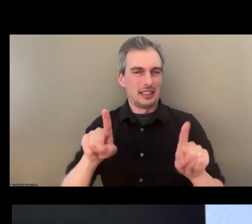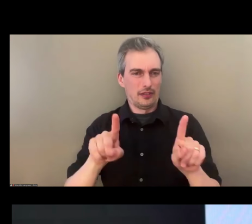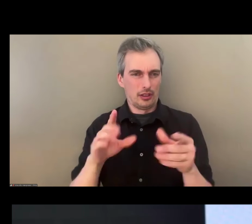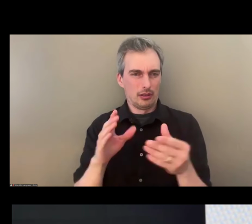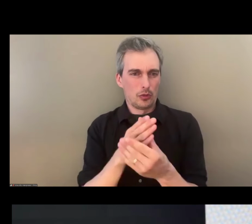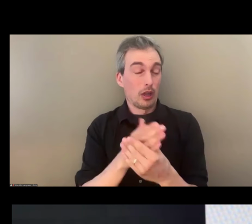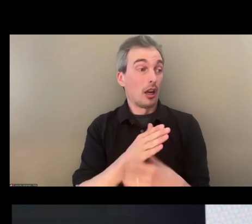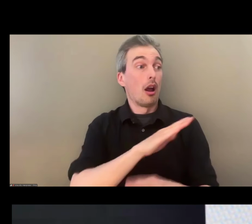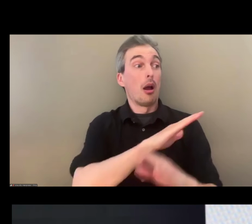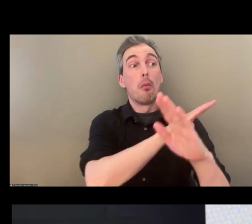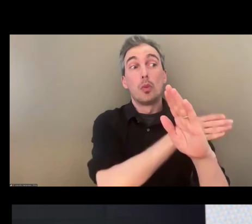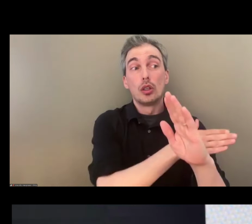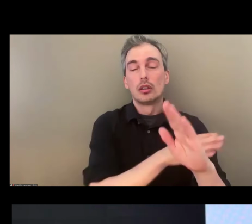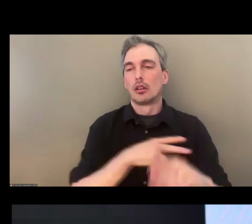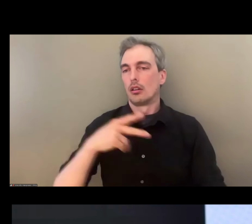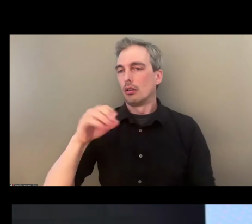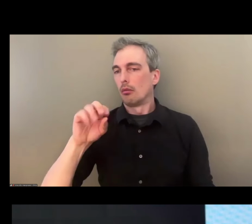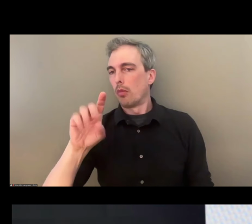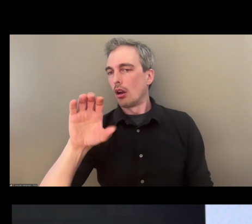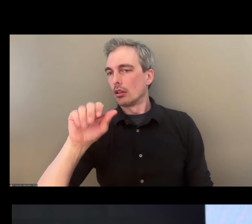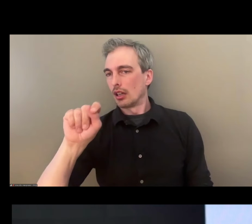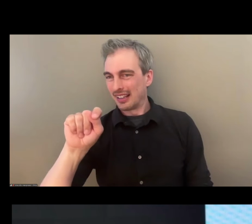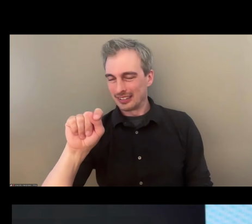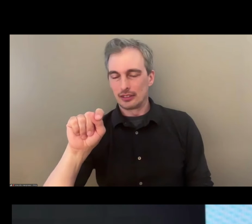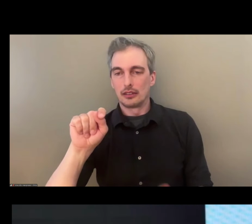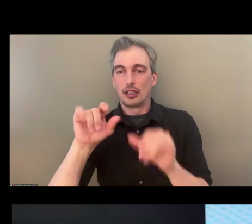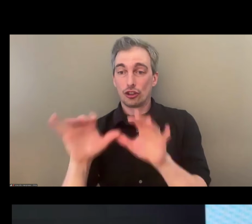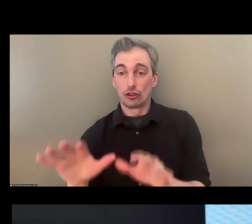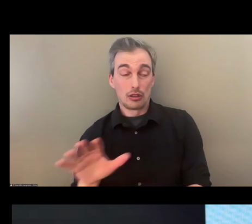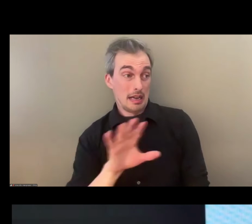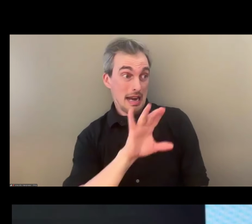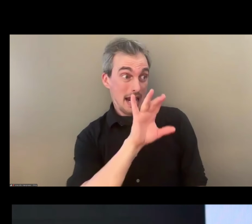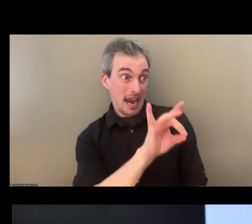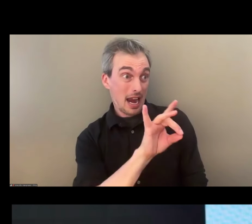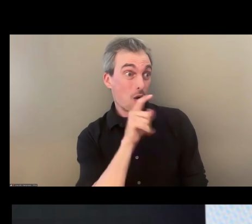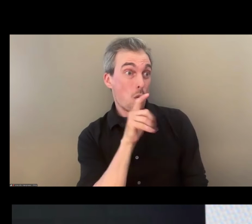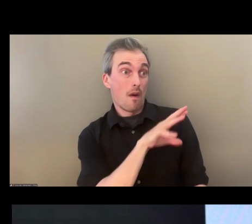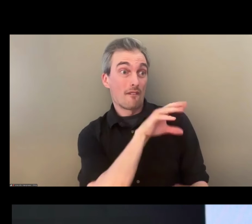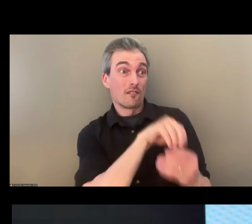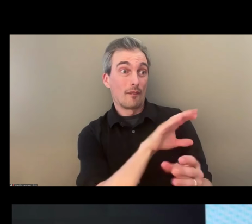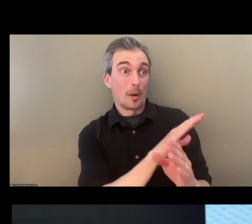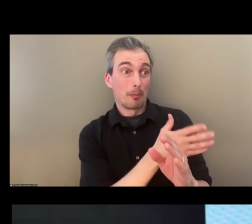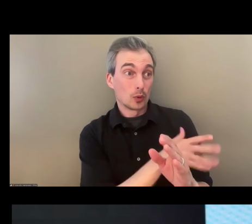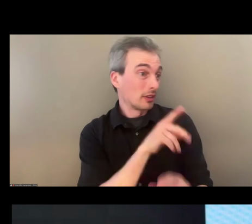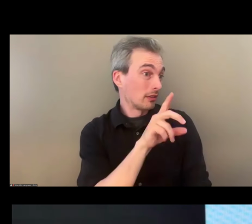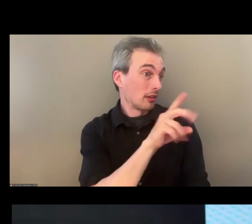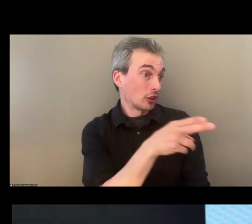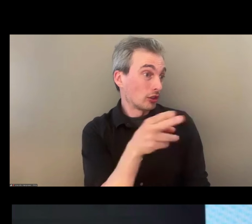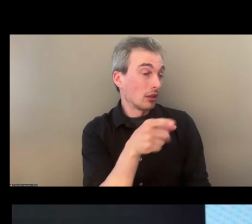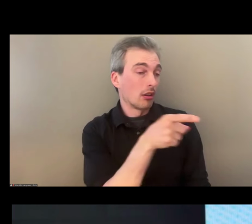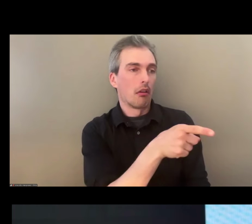All 8 participants in music came through formal education, such as degrees in